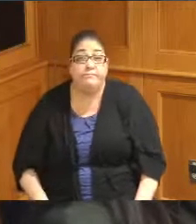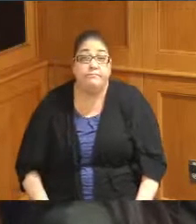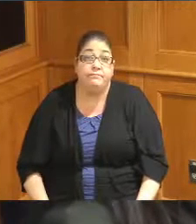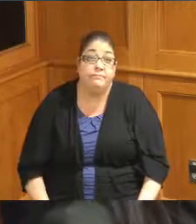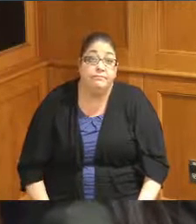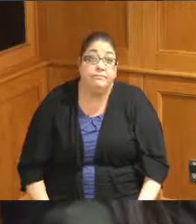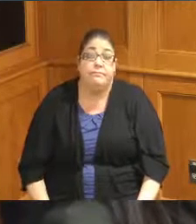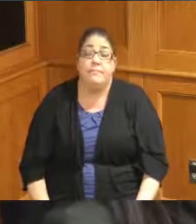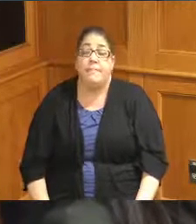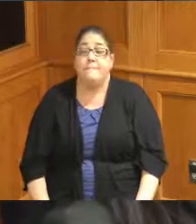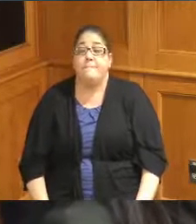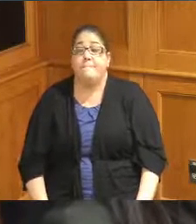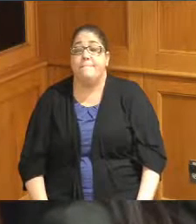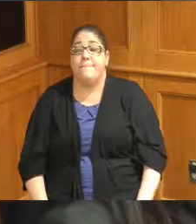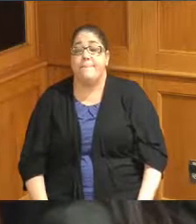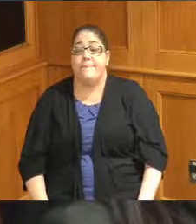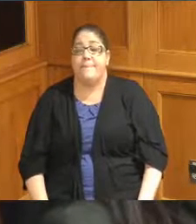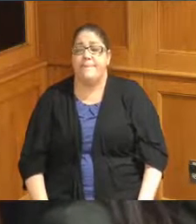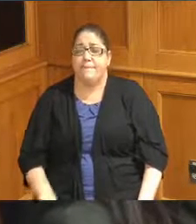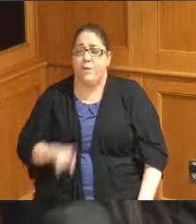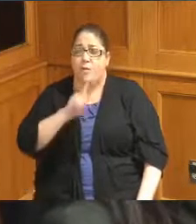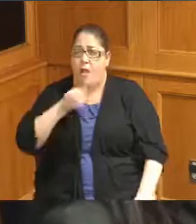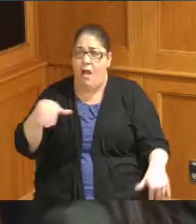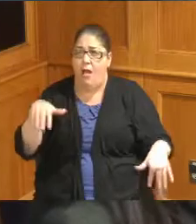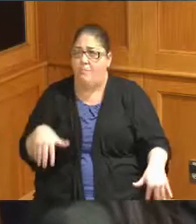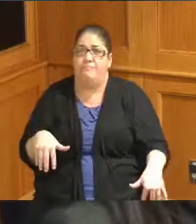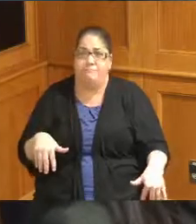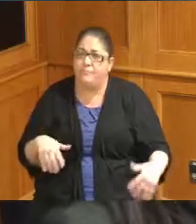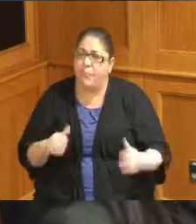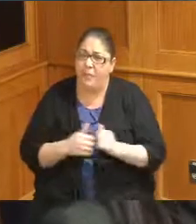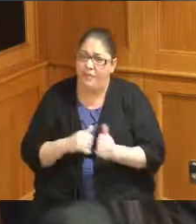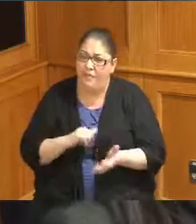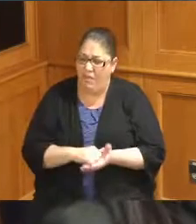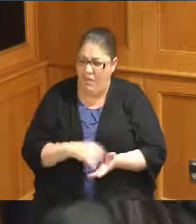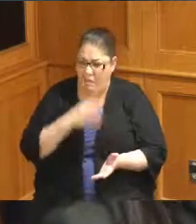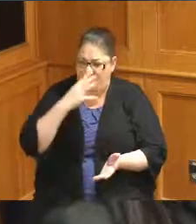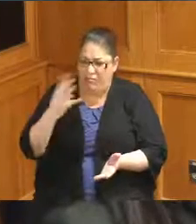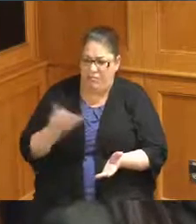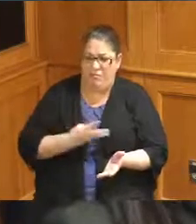it's just it's it's really flabbergastes me and then to get up and say you haven't